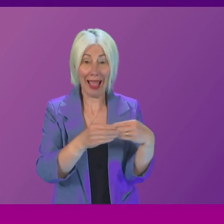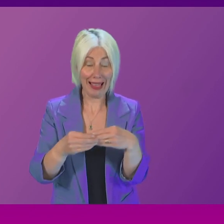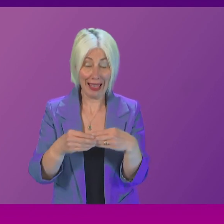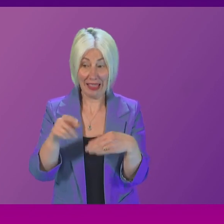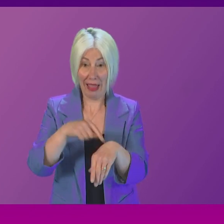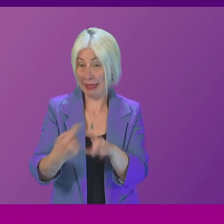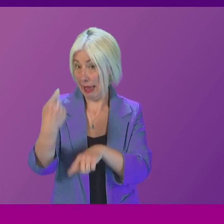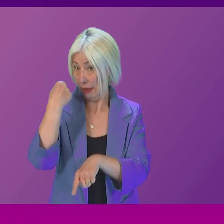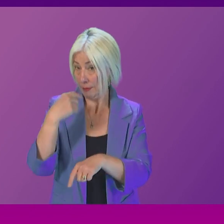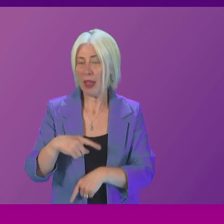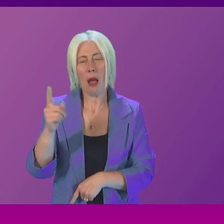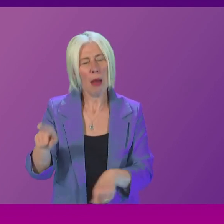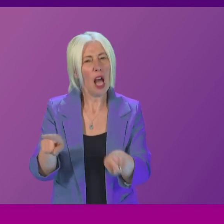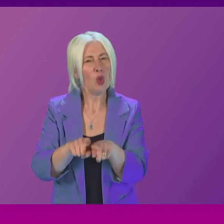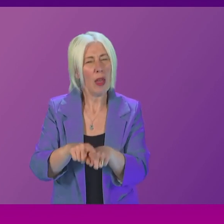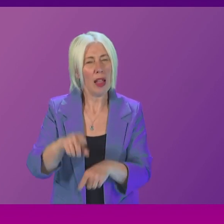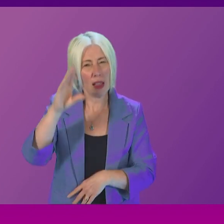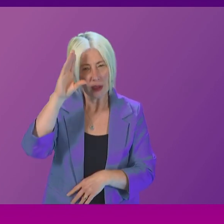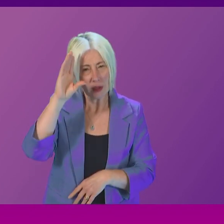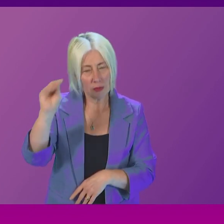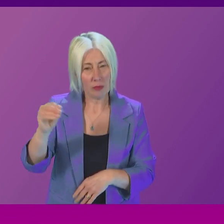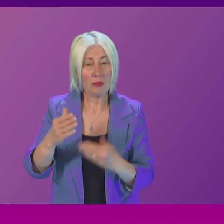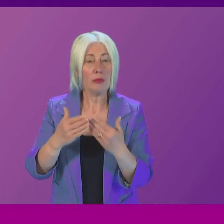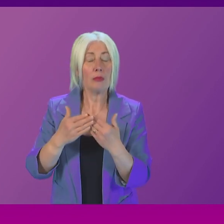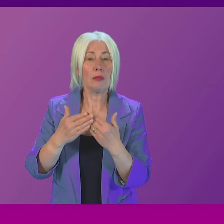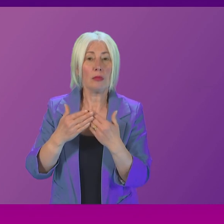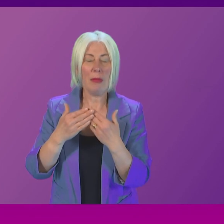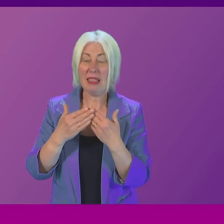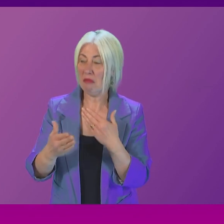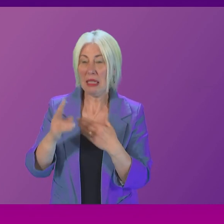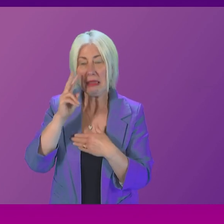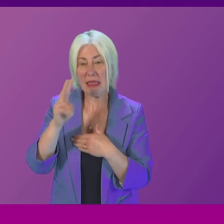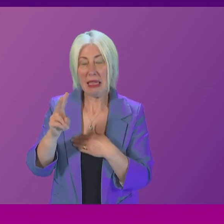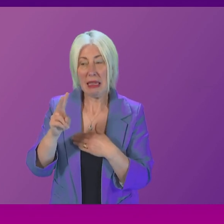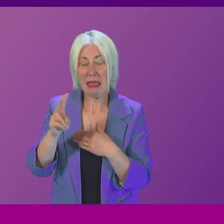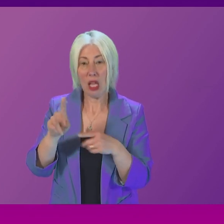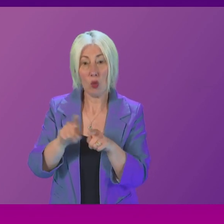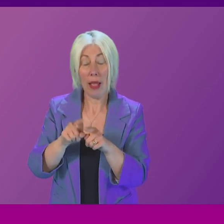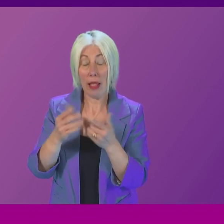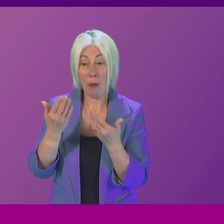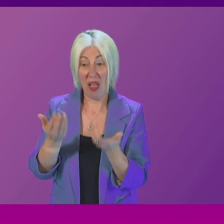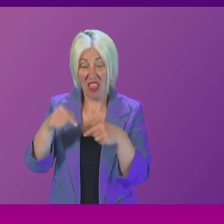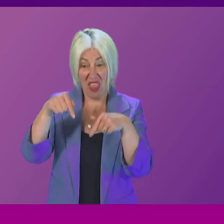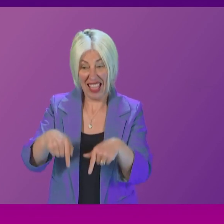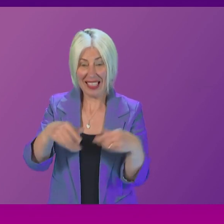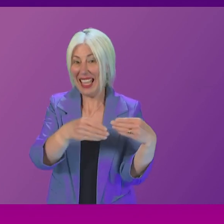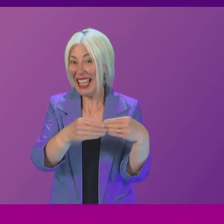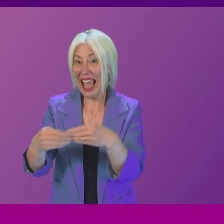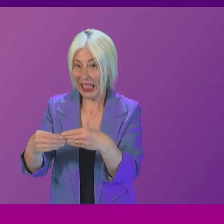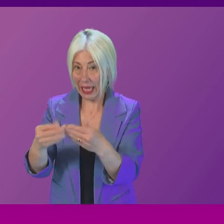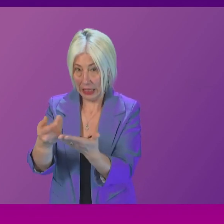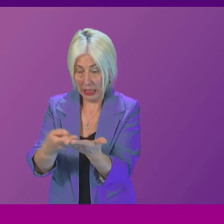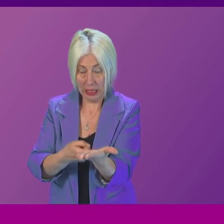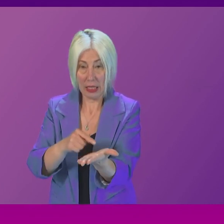I say to Pauline McNeill that the particular guideline that she is talking about was informed